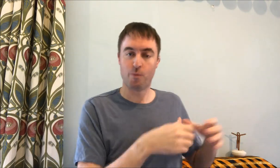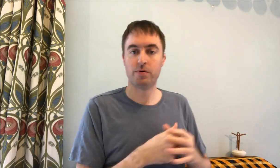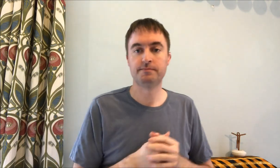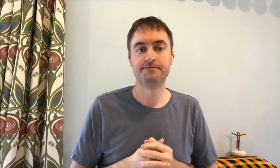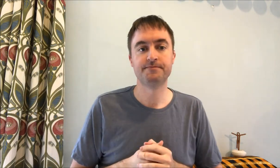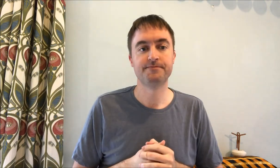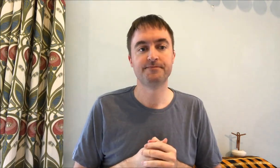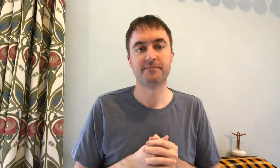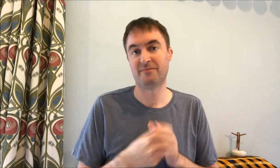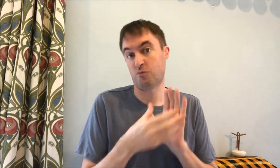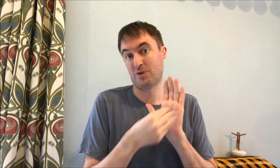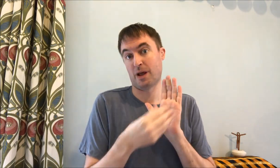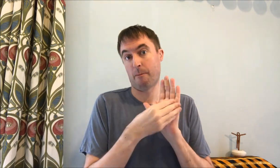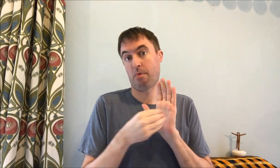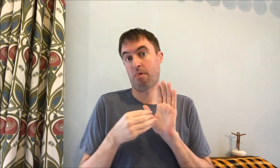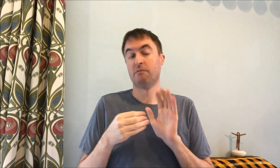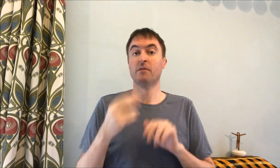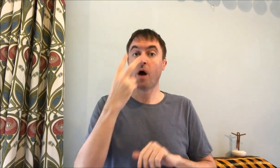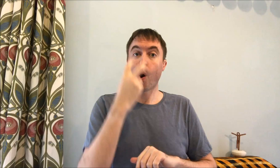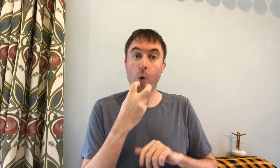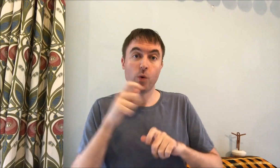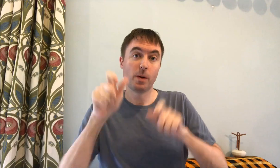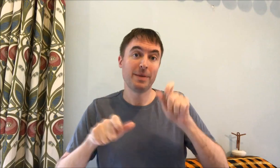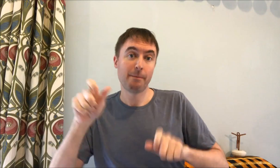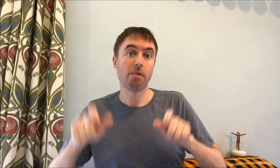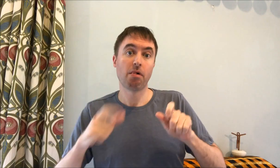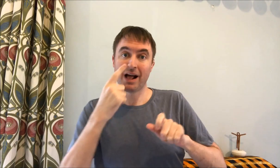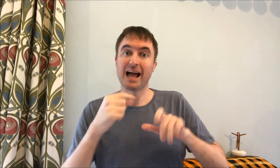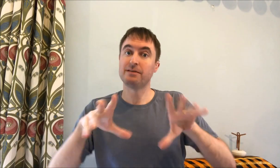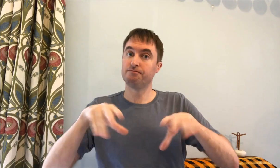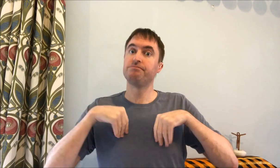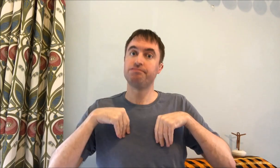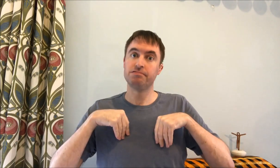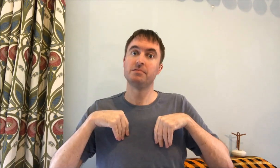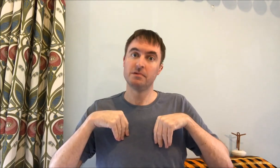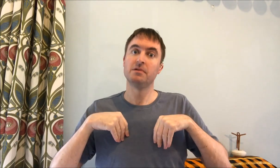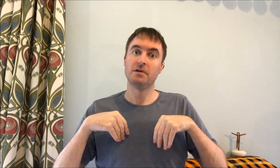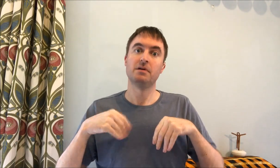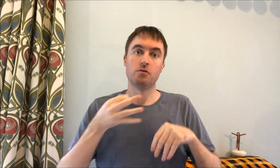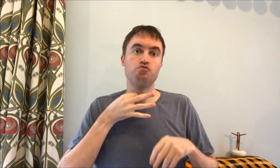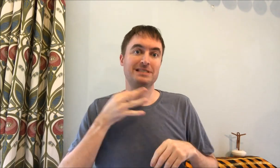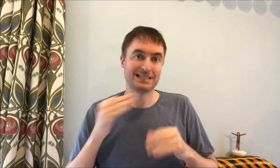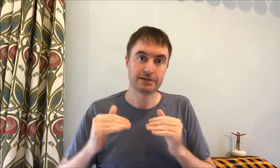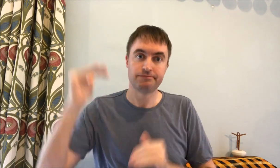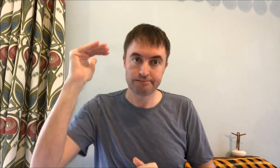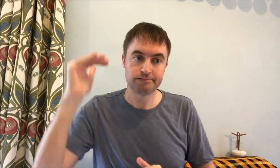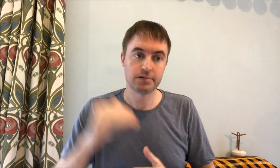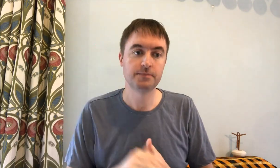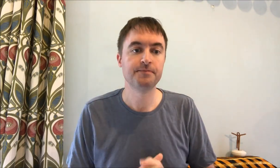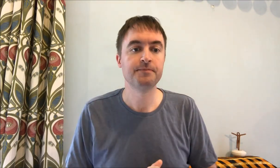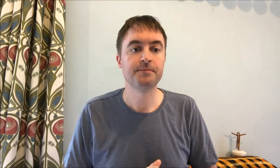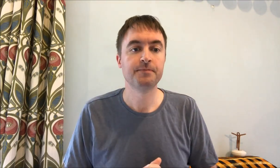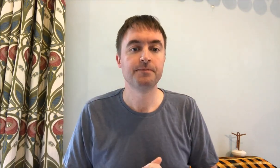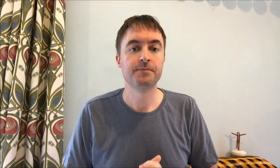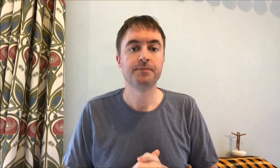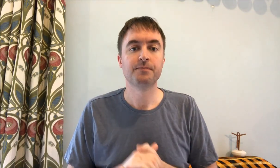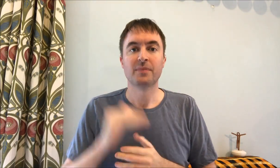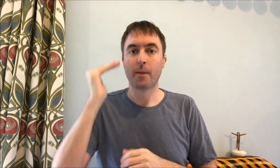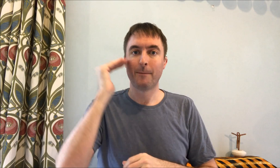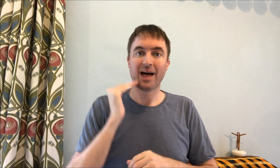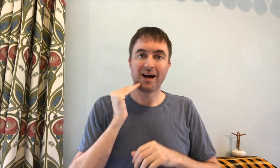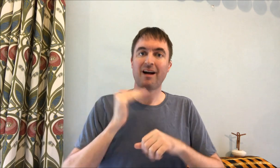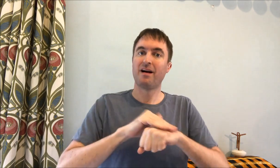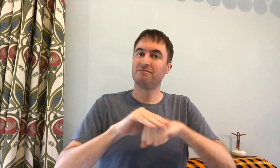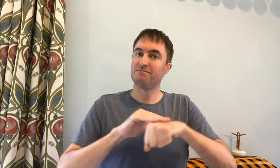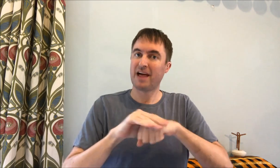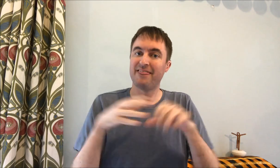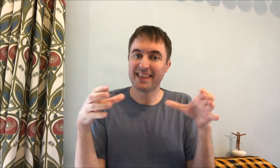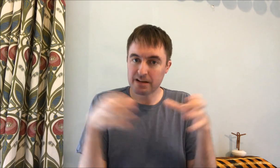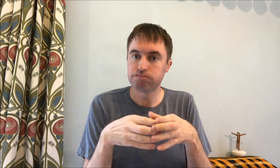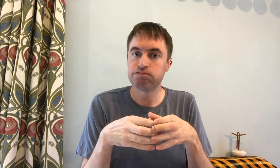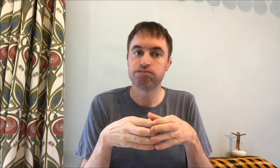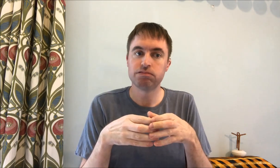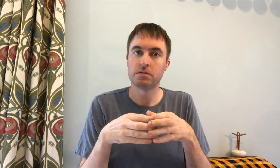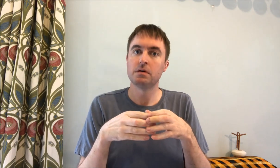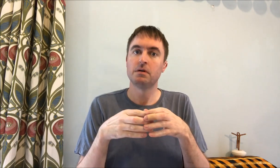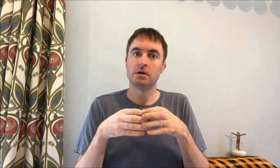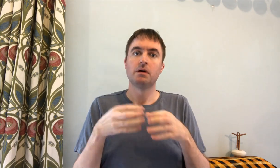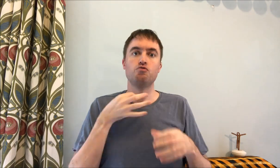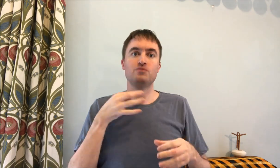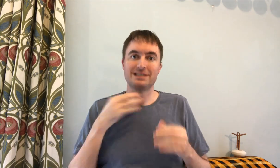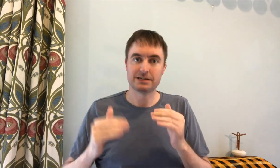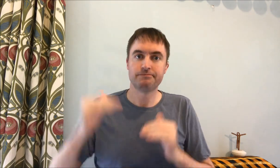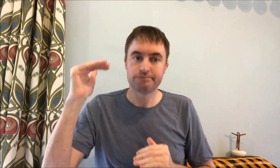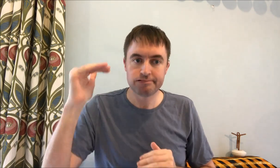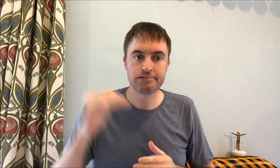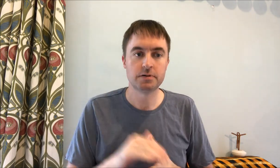For example, older people seem to be more at risk; and the coronavirus affects black and minority ethnic people more.